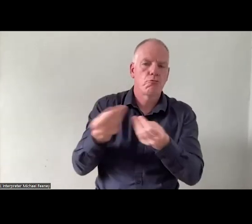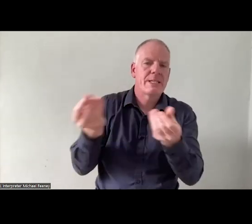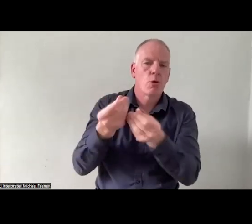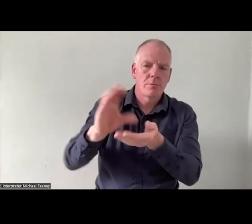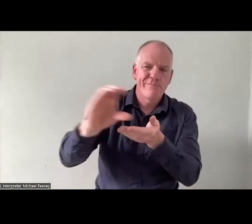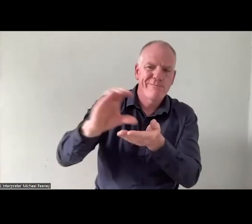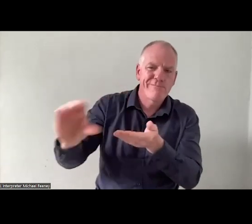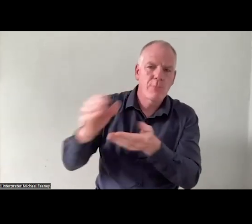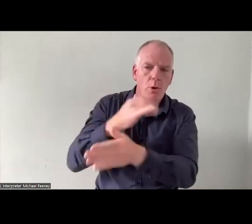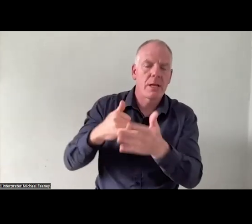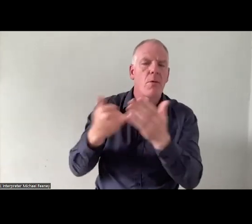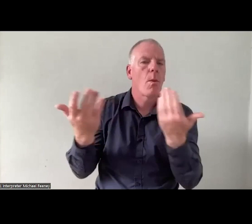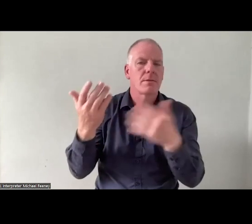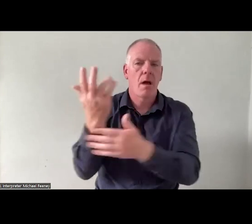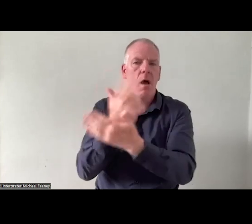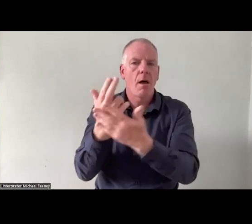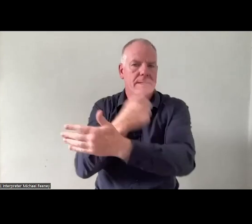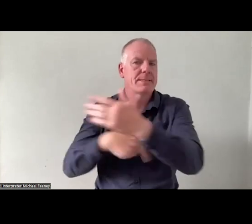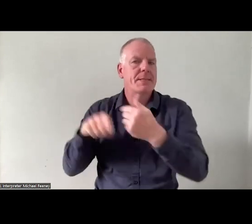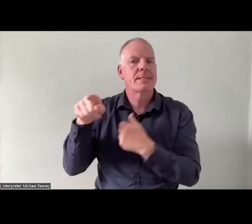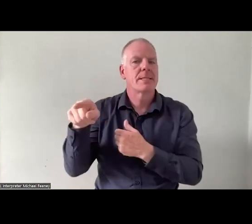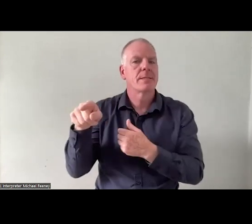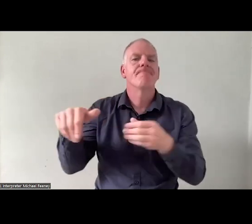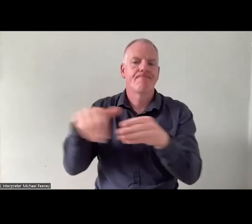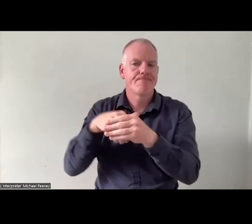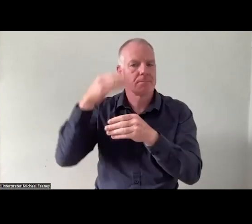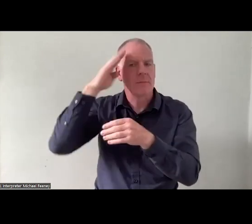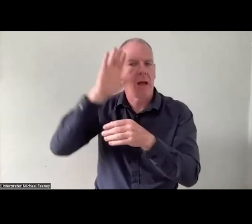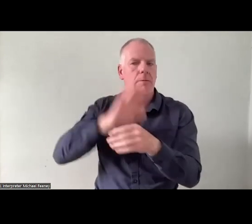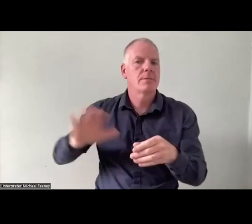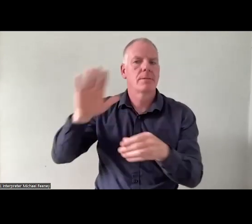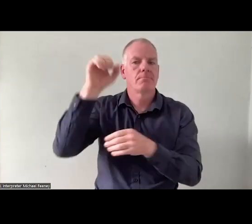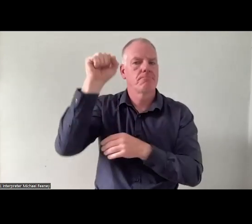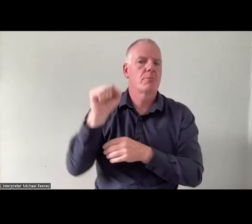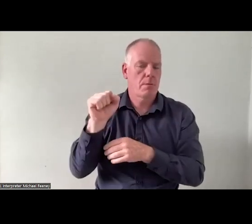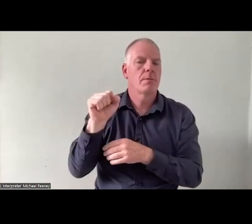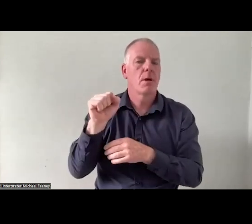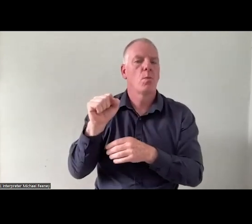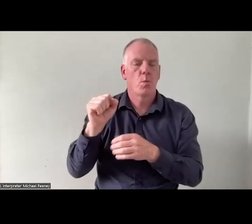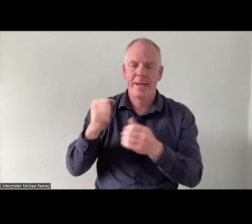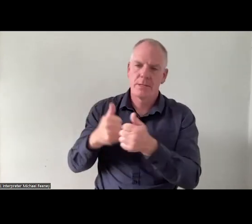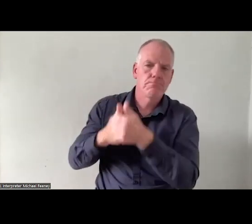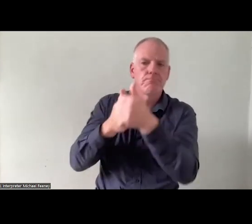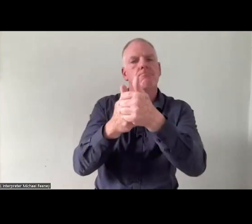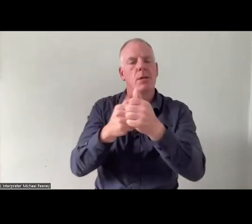for arts and disability in the Republic of Ireland. We say we champion the creativity of artists with disabilities